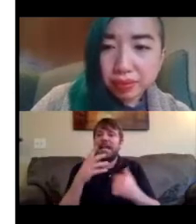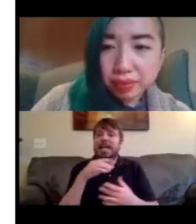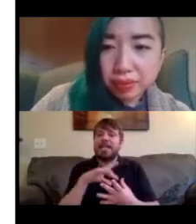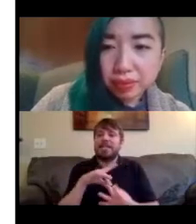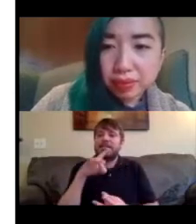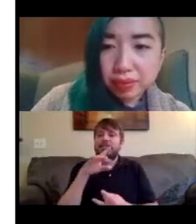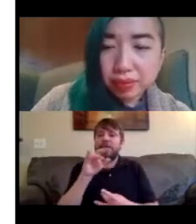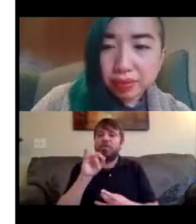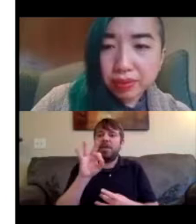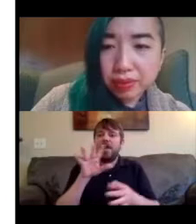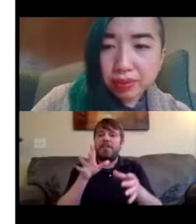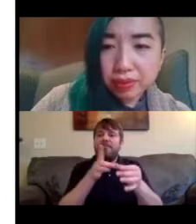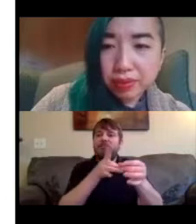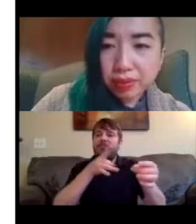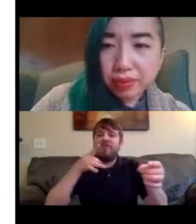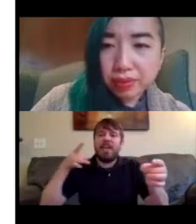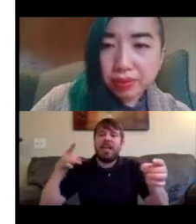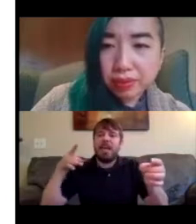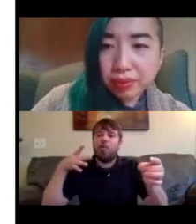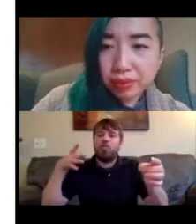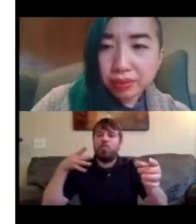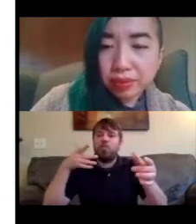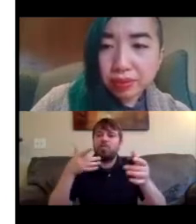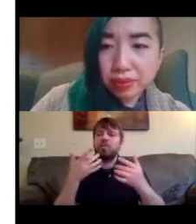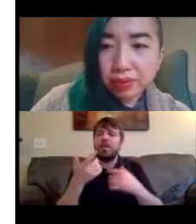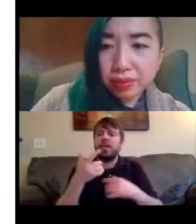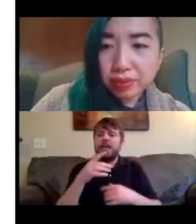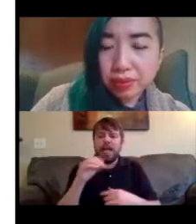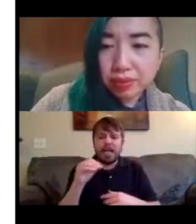David says: "expectations of attachment to particular persons or people or to the world."